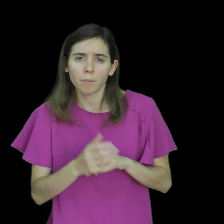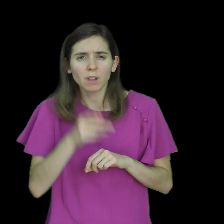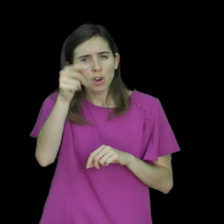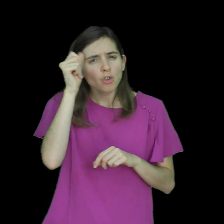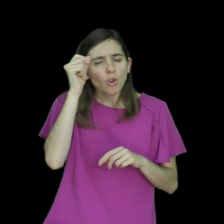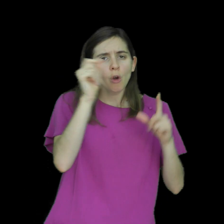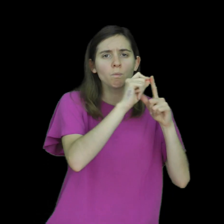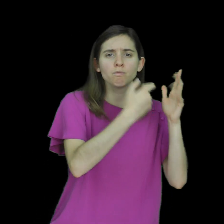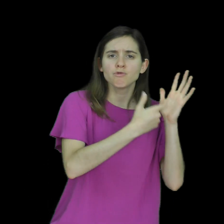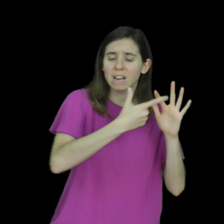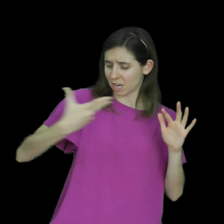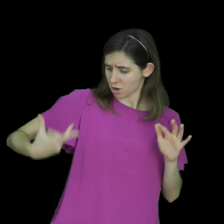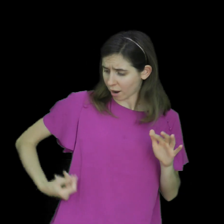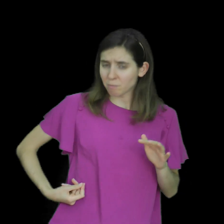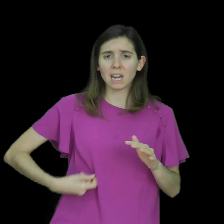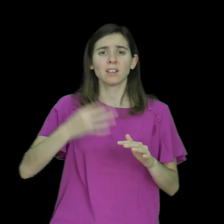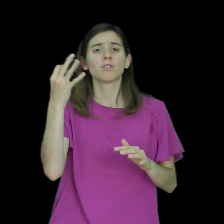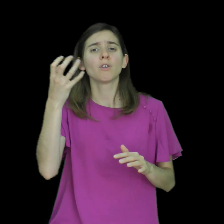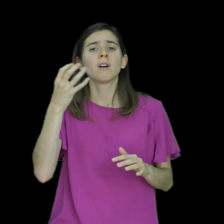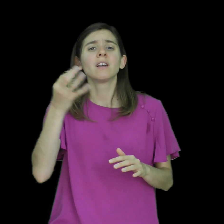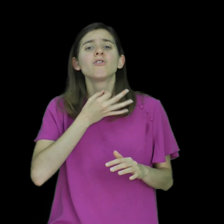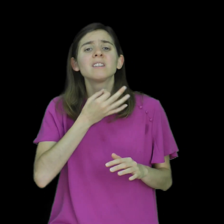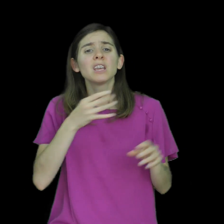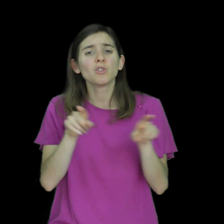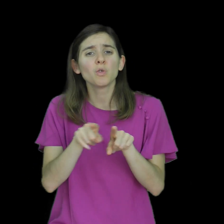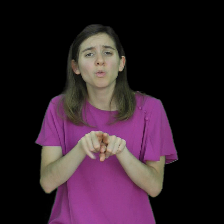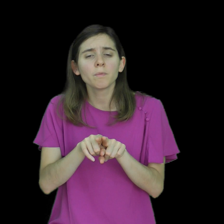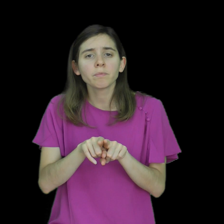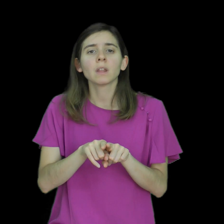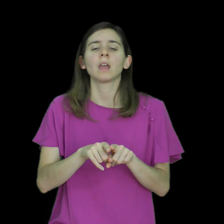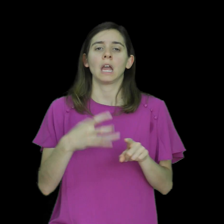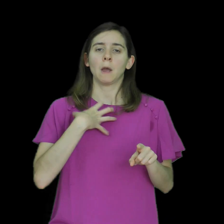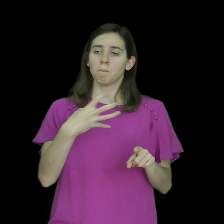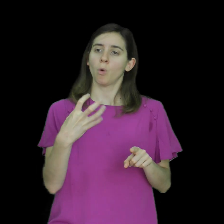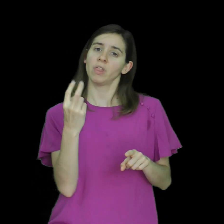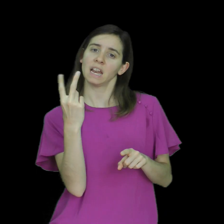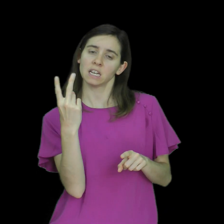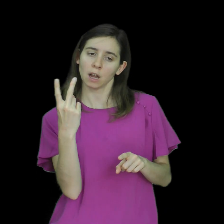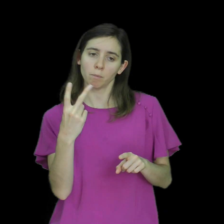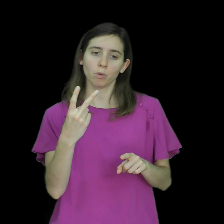prediabetes is dangerous? This condition more than doubles the risk for a heart